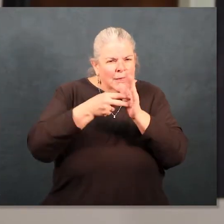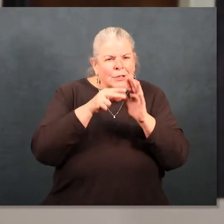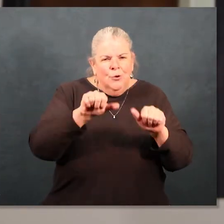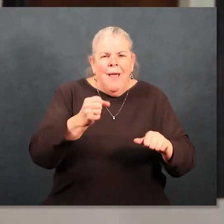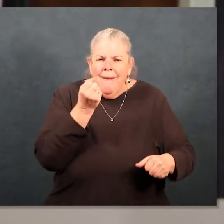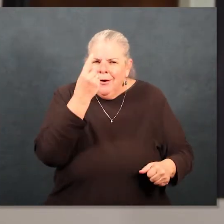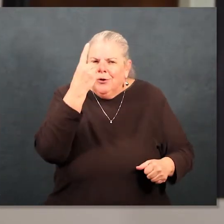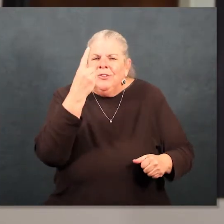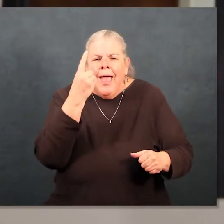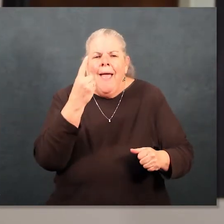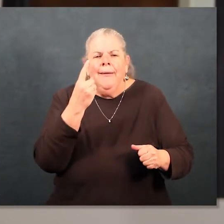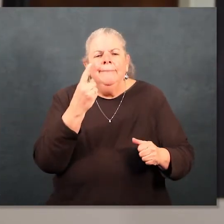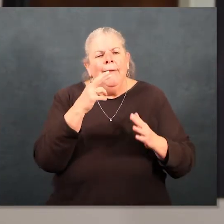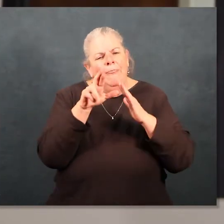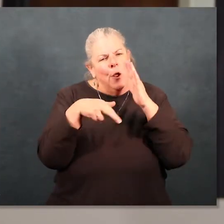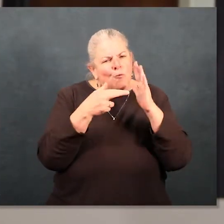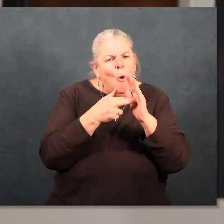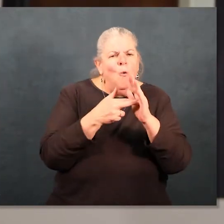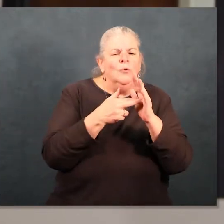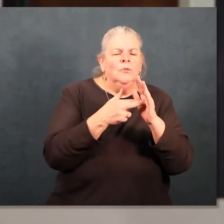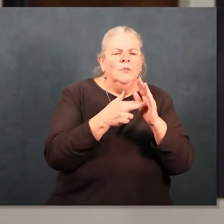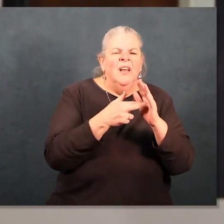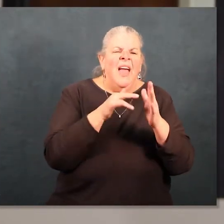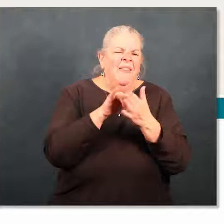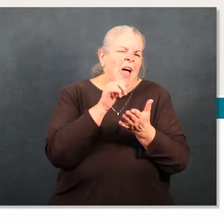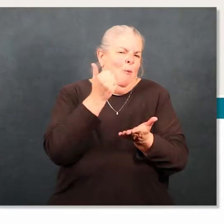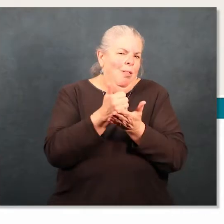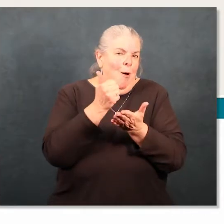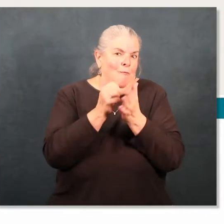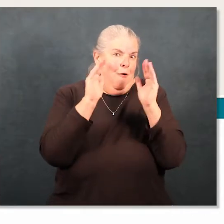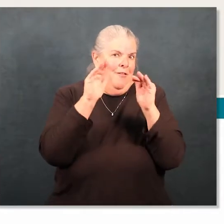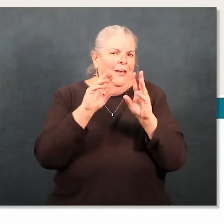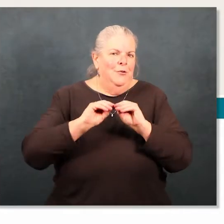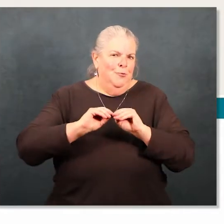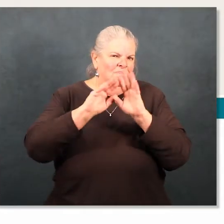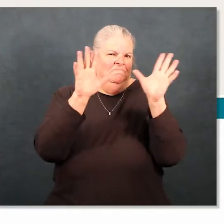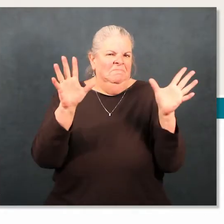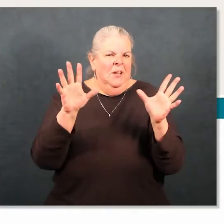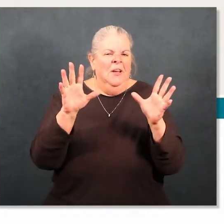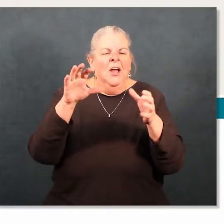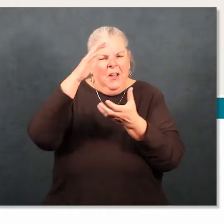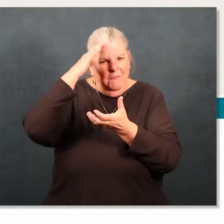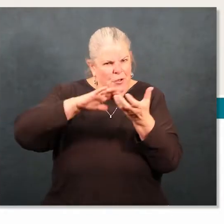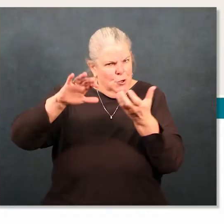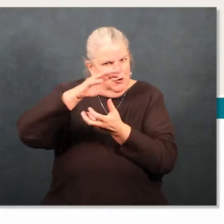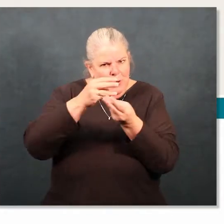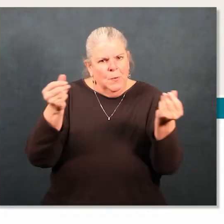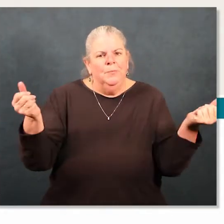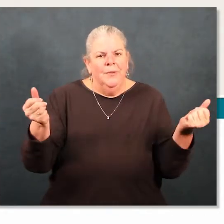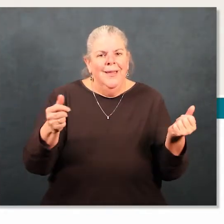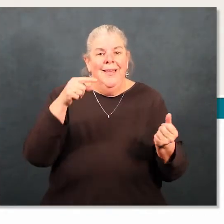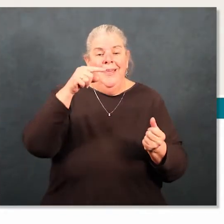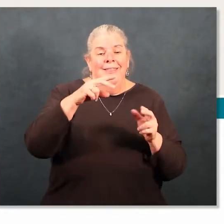And that can kinda help clear up confusion. So in this slide, you're looking at five different categories